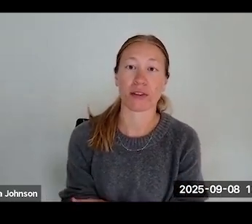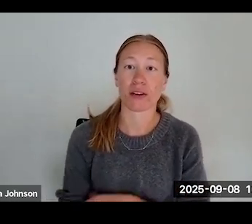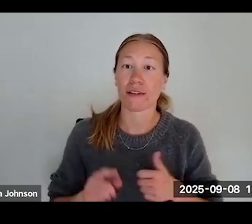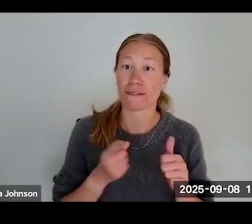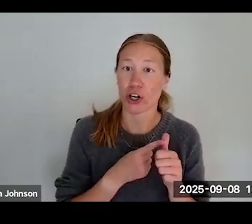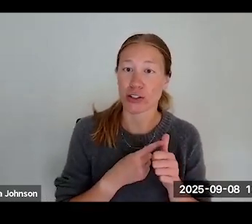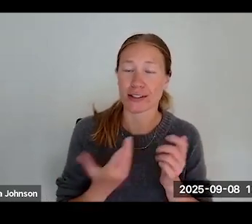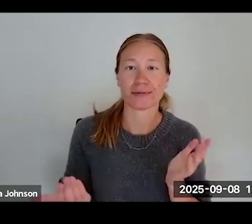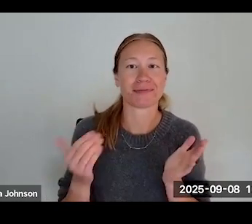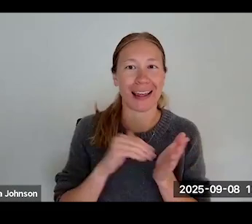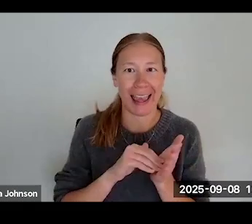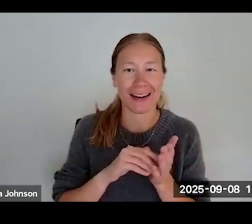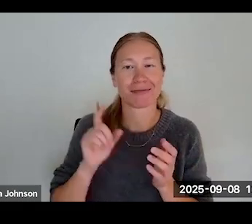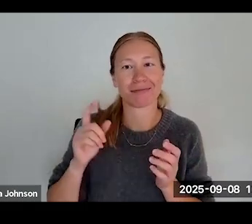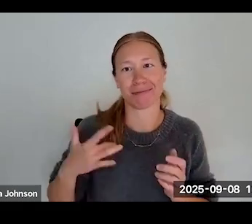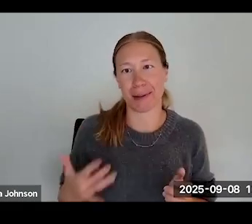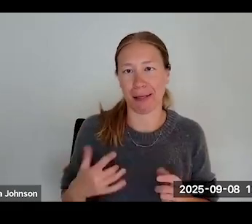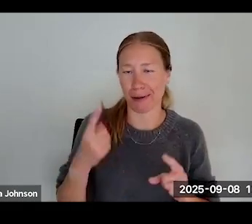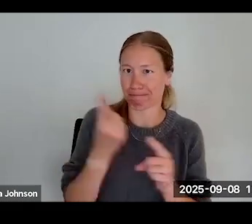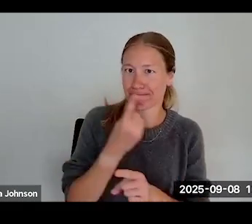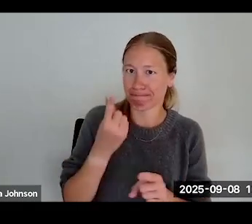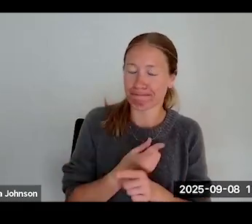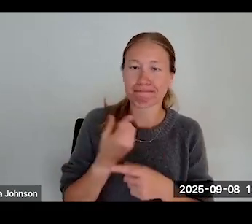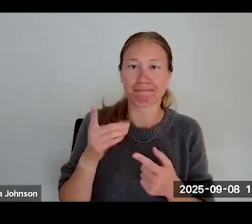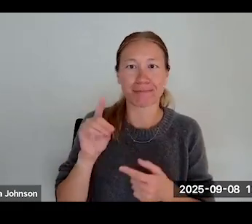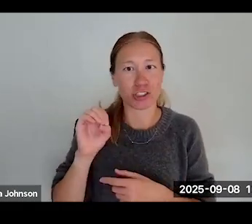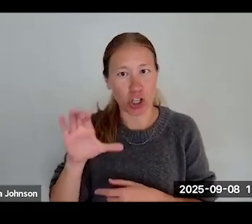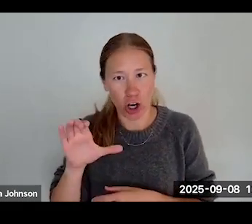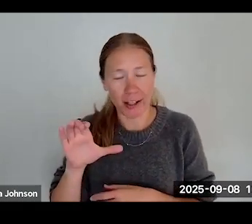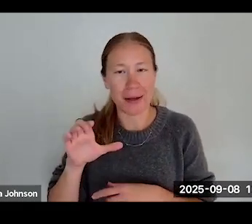one of those conventional electronic documents as defined in Subpart H.